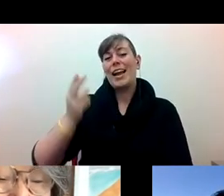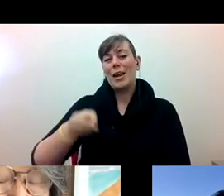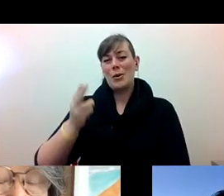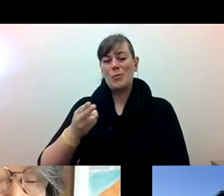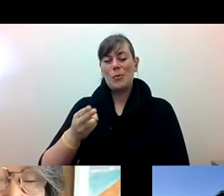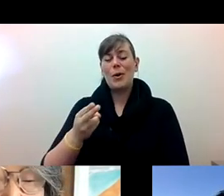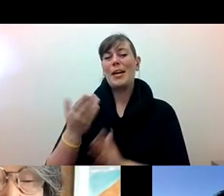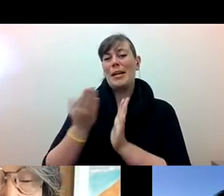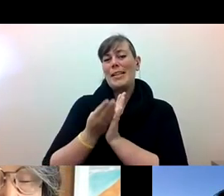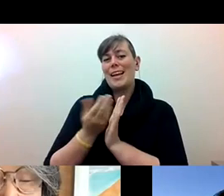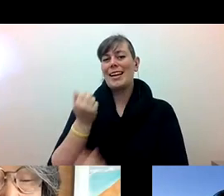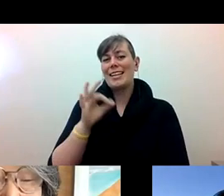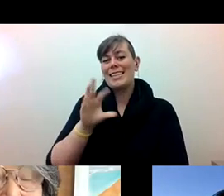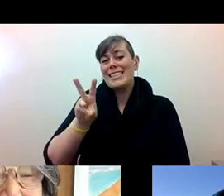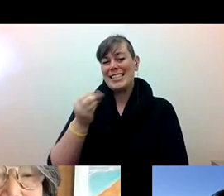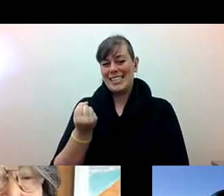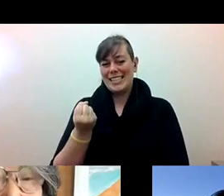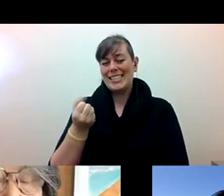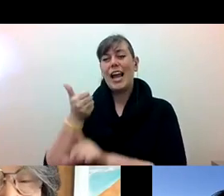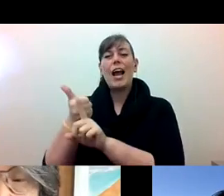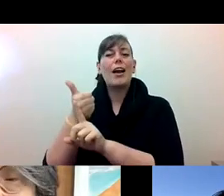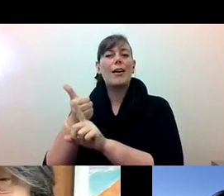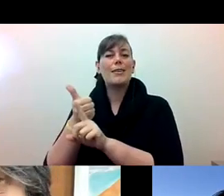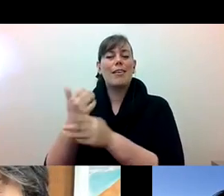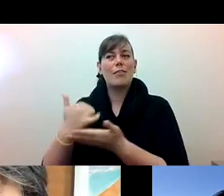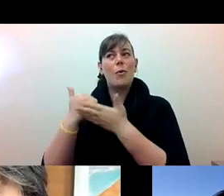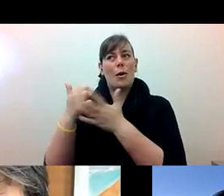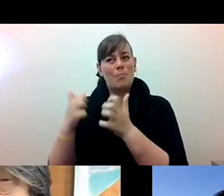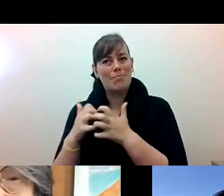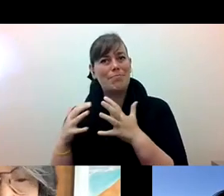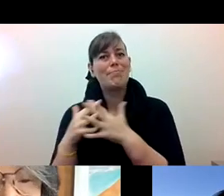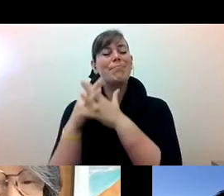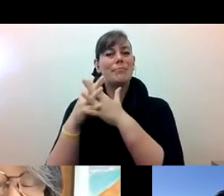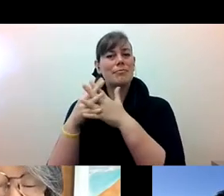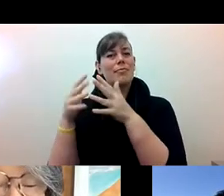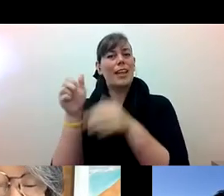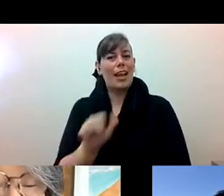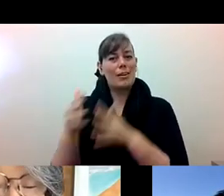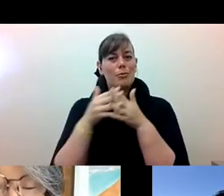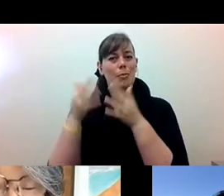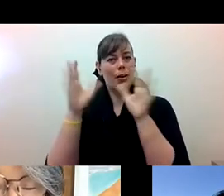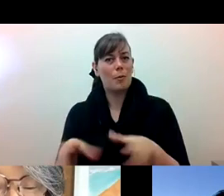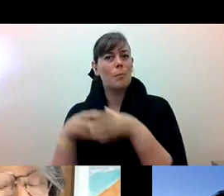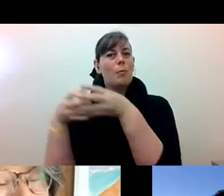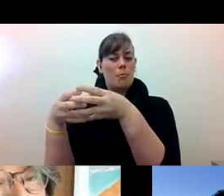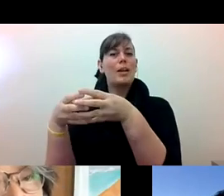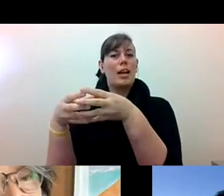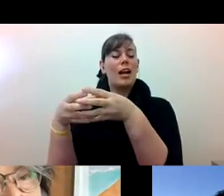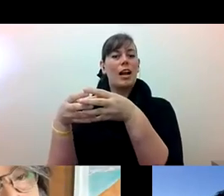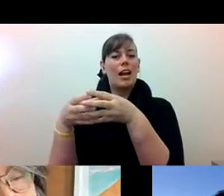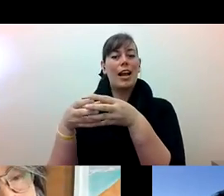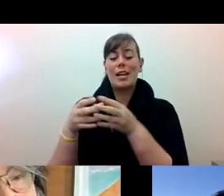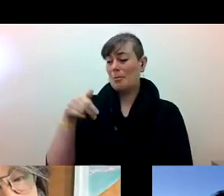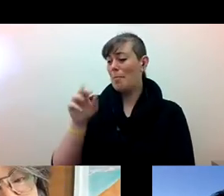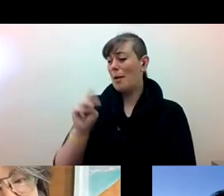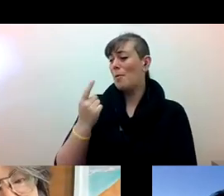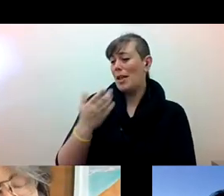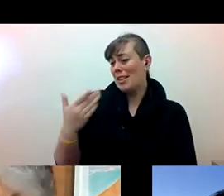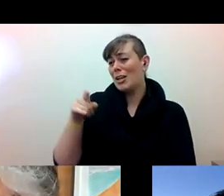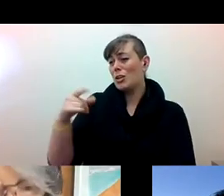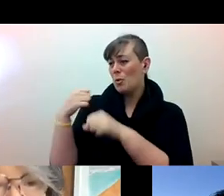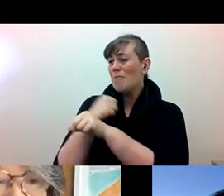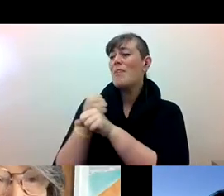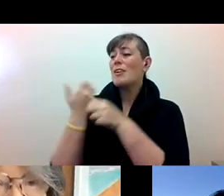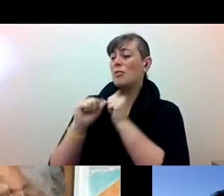Diane Fujino: there really helped to build the Asian American movement and one of the things... the things that you were fighting in Pam was to establish ethnic studies and Asian American studies